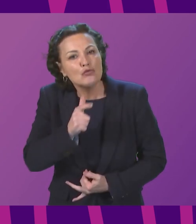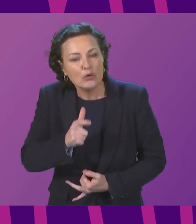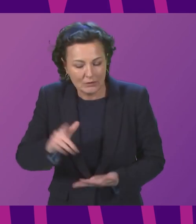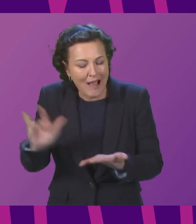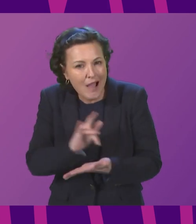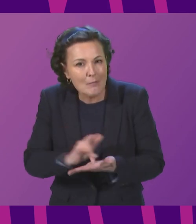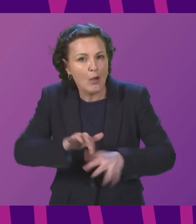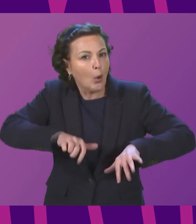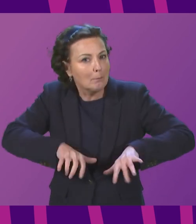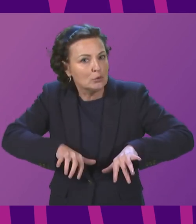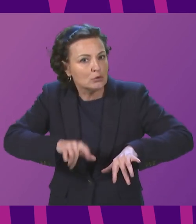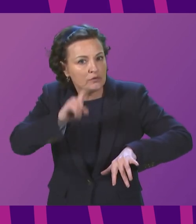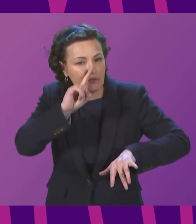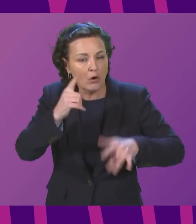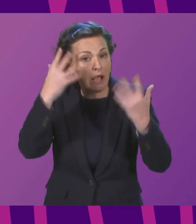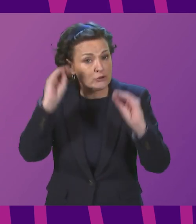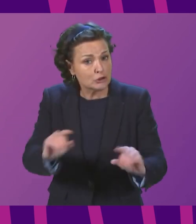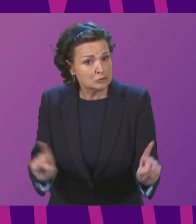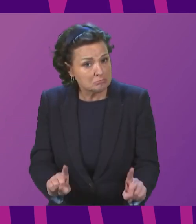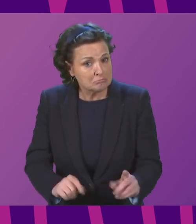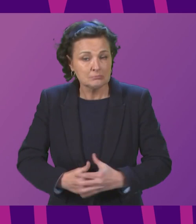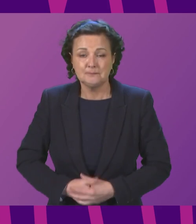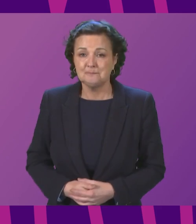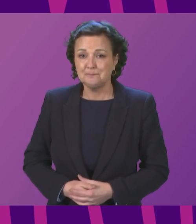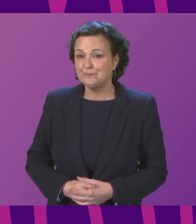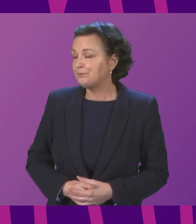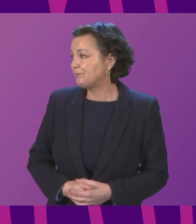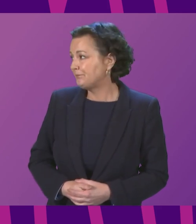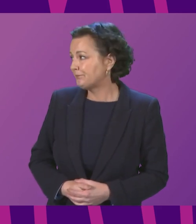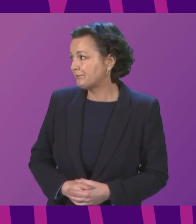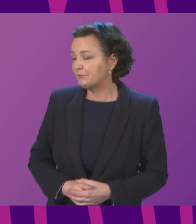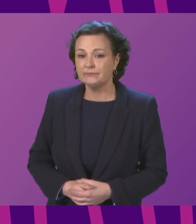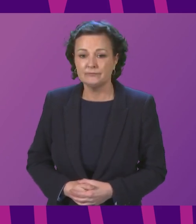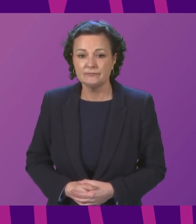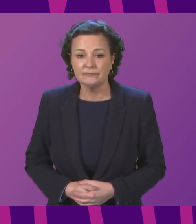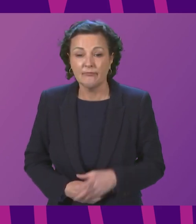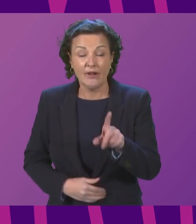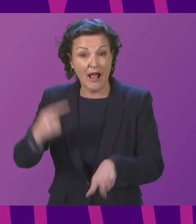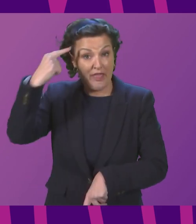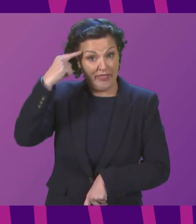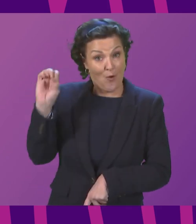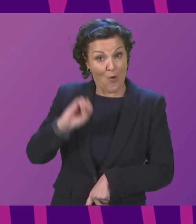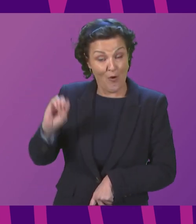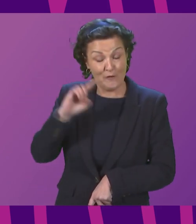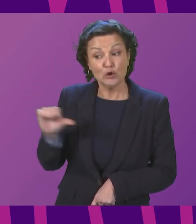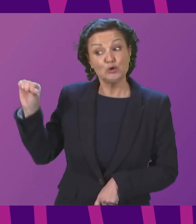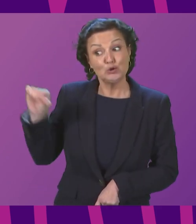I think that Oliver Mundell meant to ask me about ensuring that there was no disruption